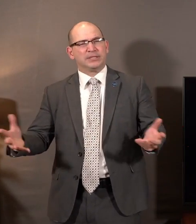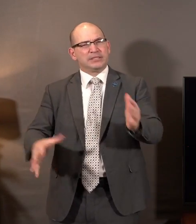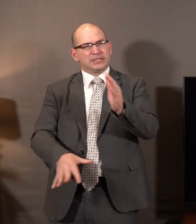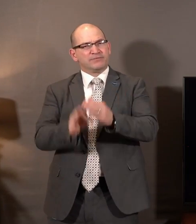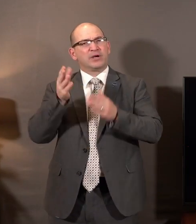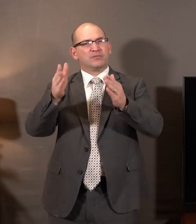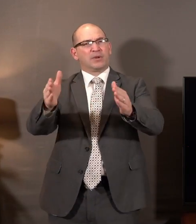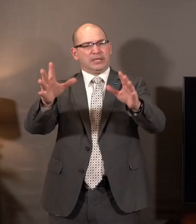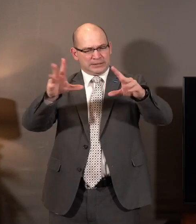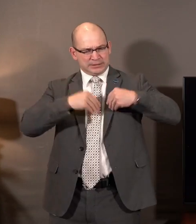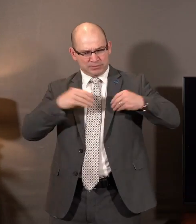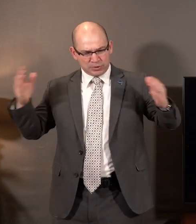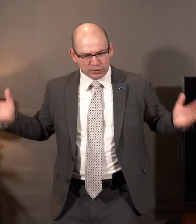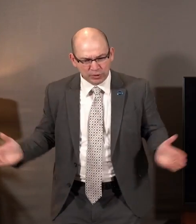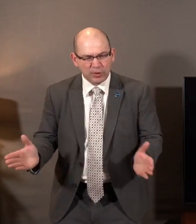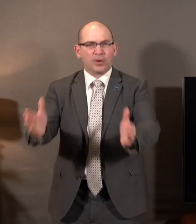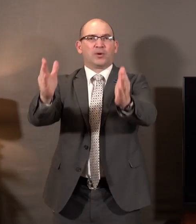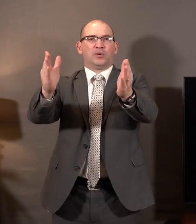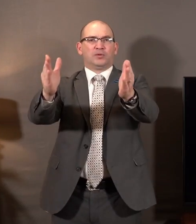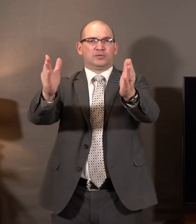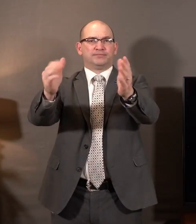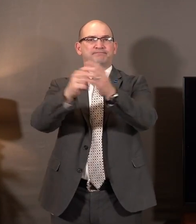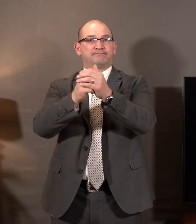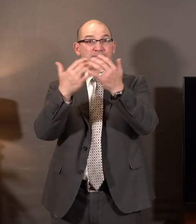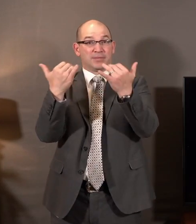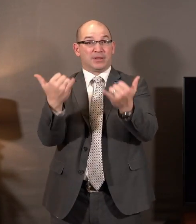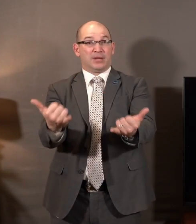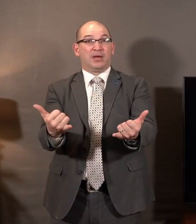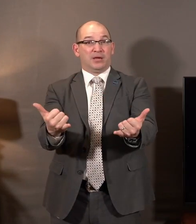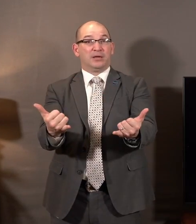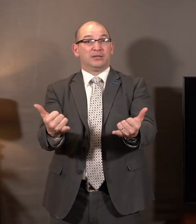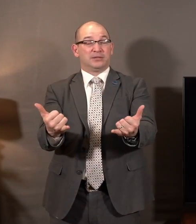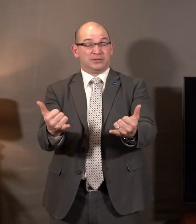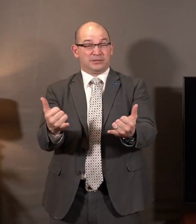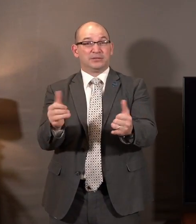encouraged my friend because what we're experiencing is a psychological warfare